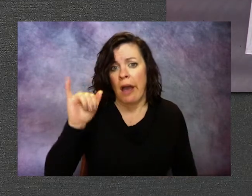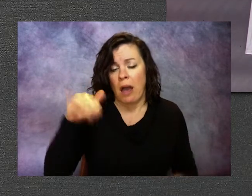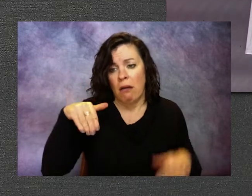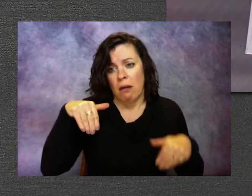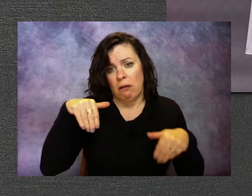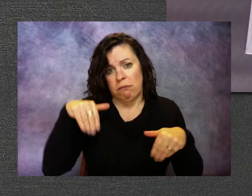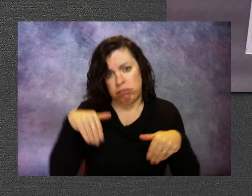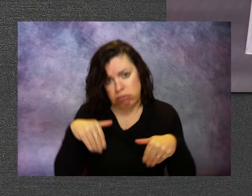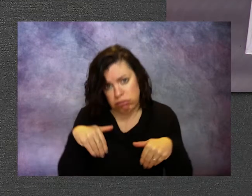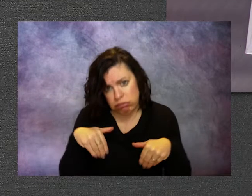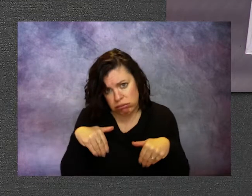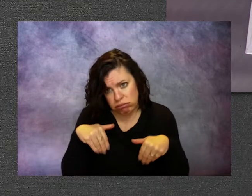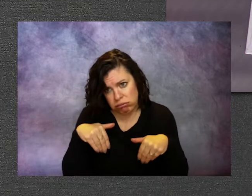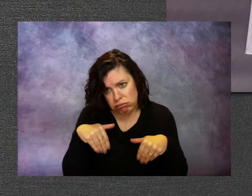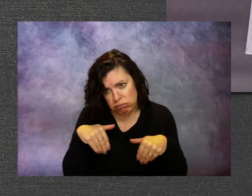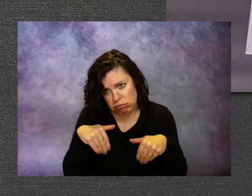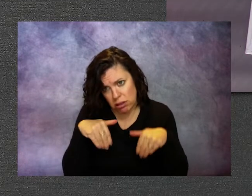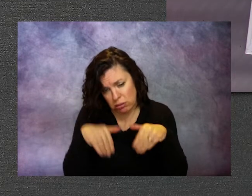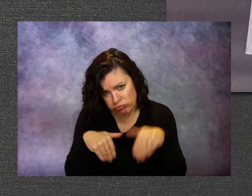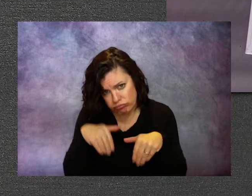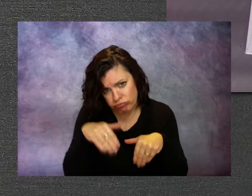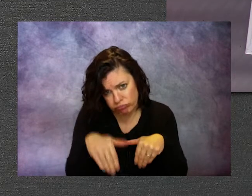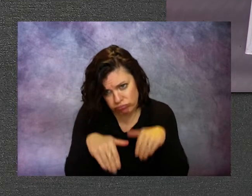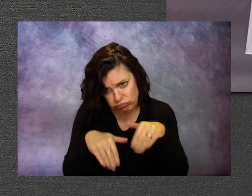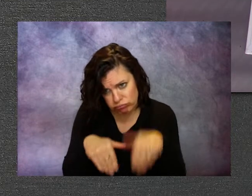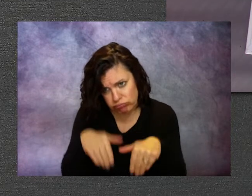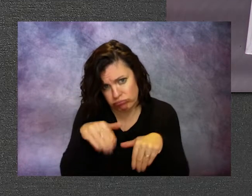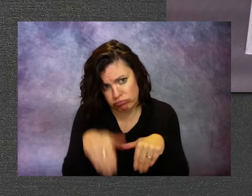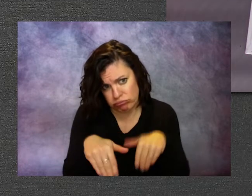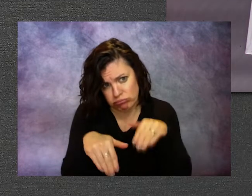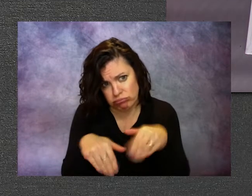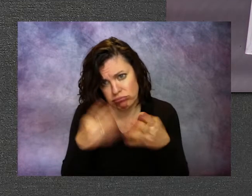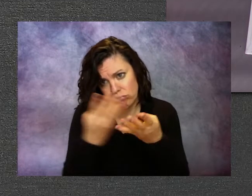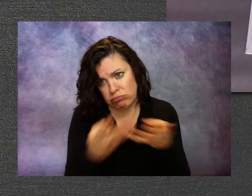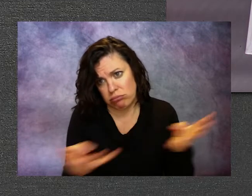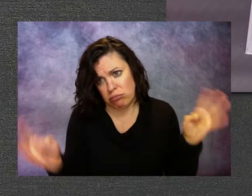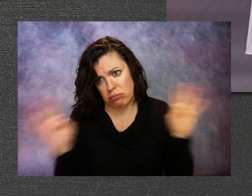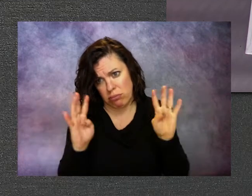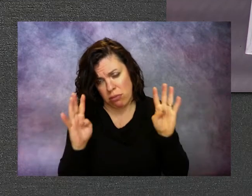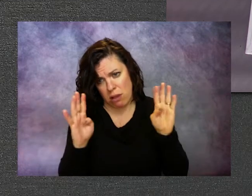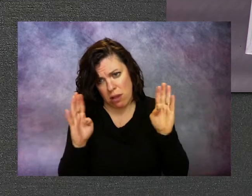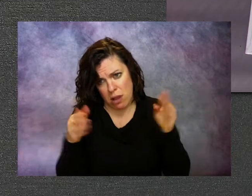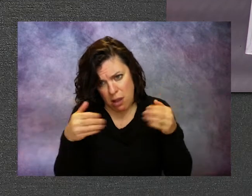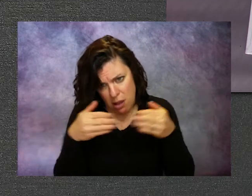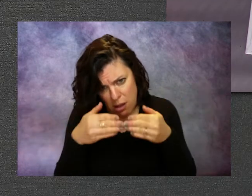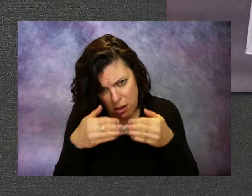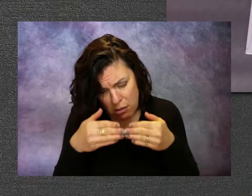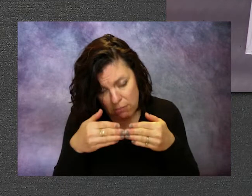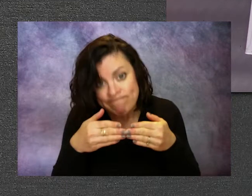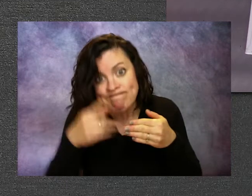but suddenly he stopped. He ran to a corner of the garden and started to dig furiously. Soon he jumped away from the hole,